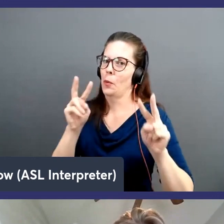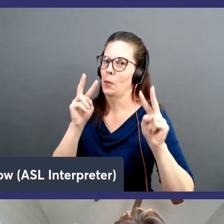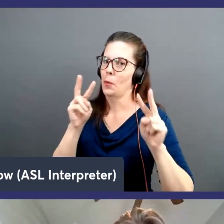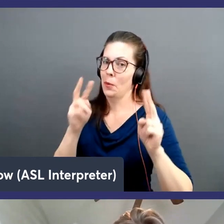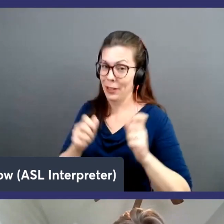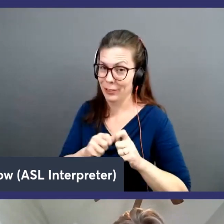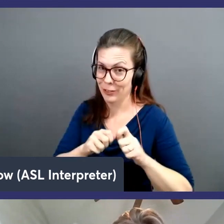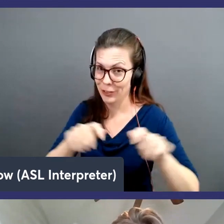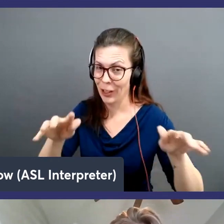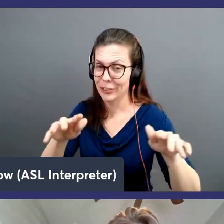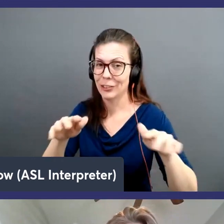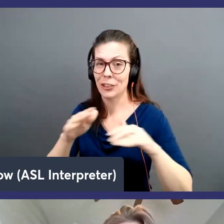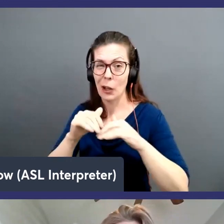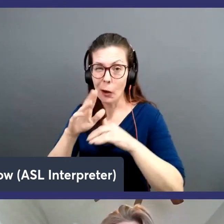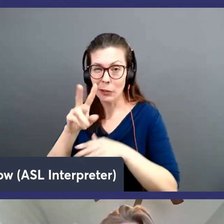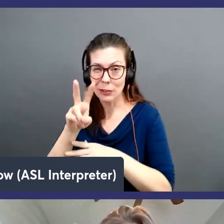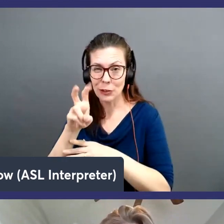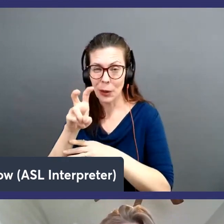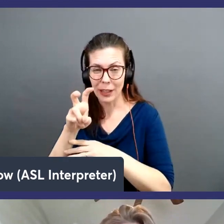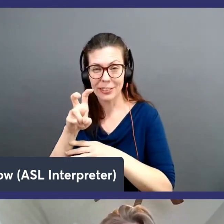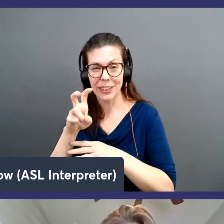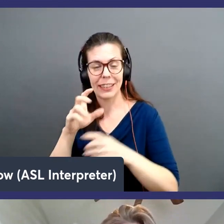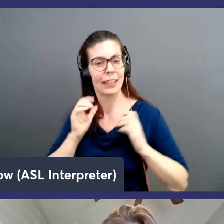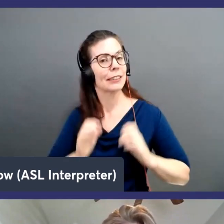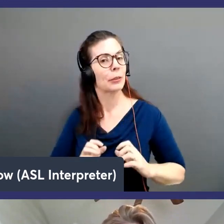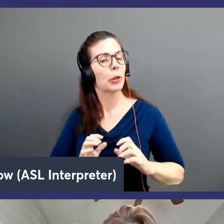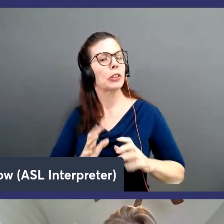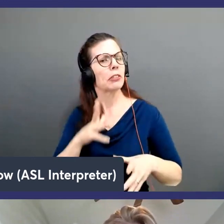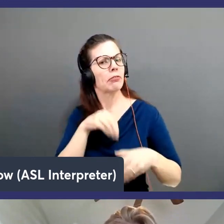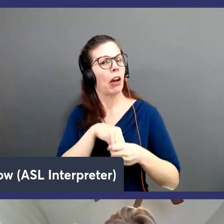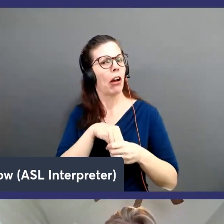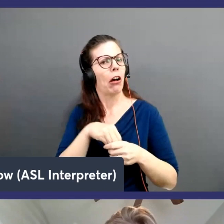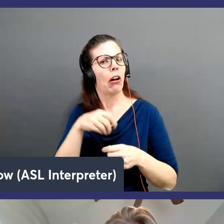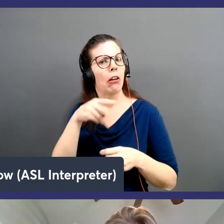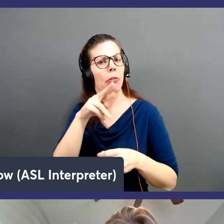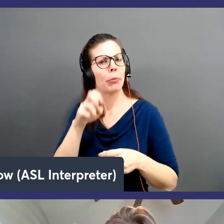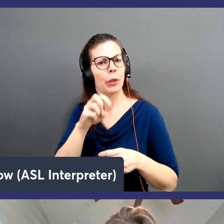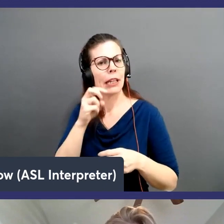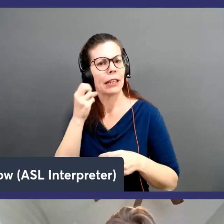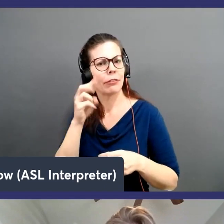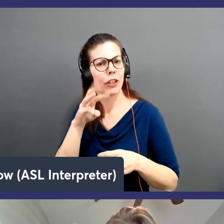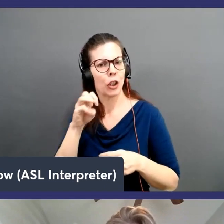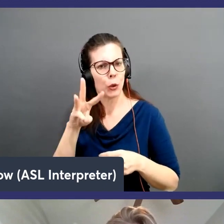More than 200 customers participated in the preview. Customers are very happy with the feature.